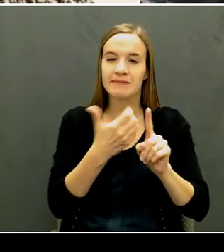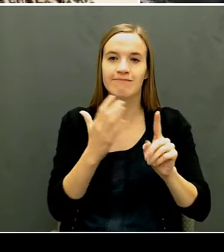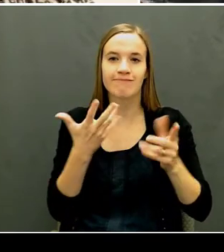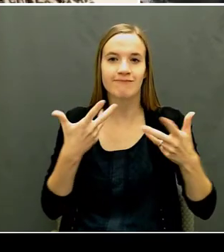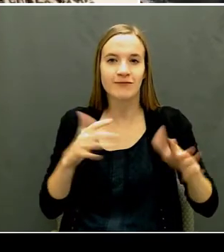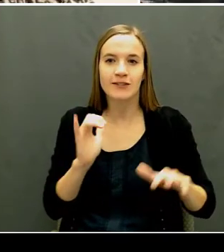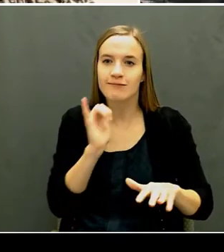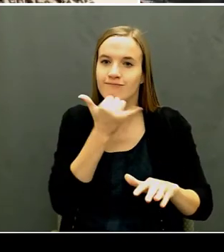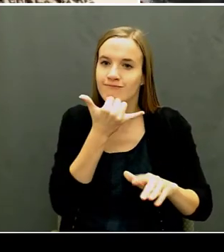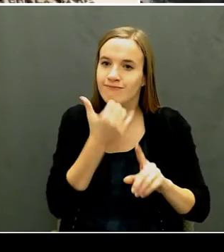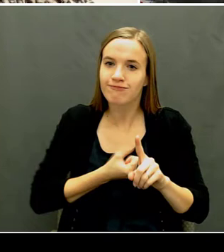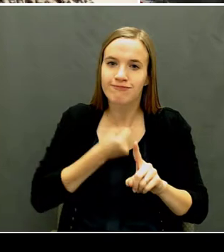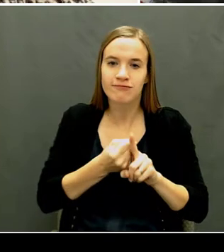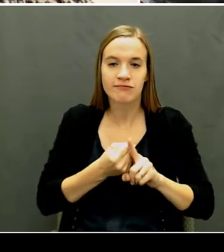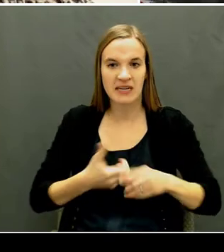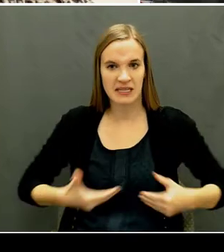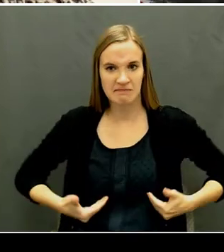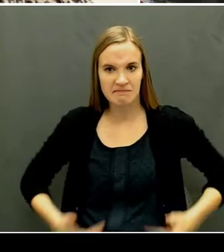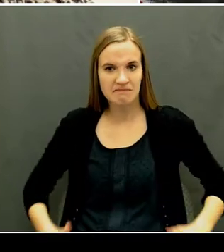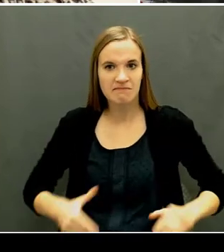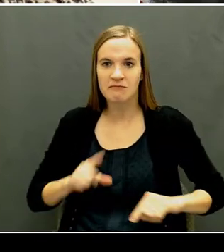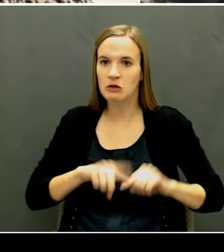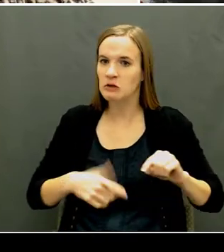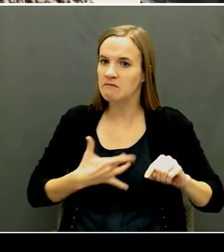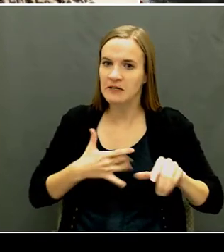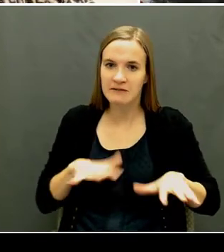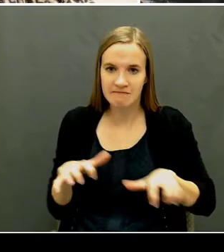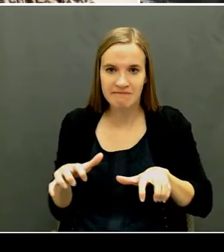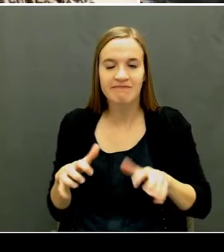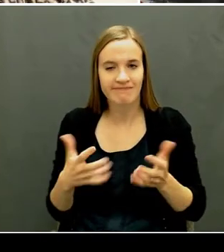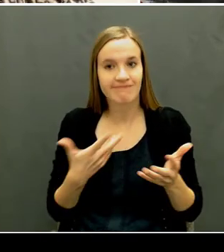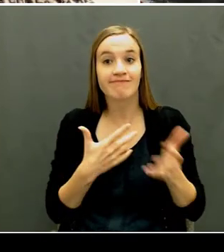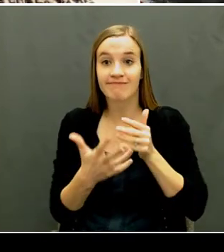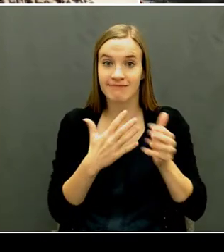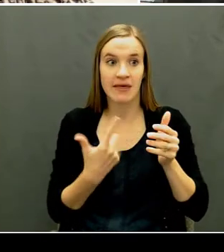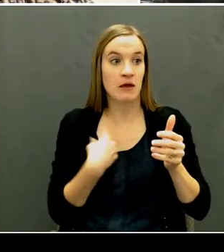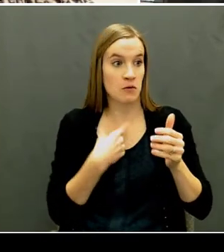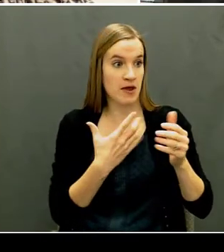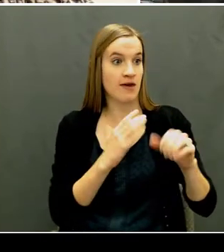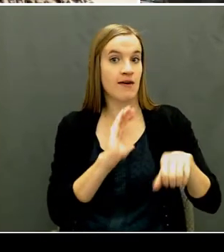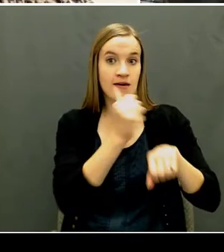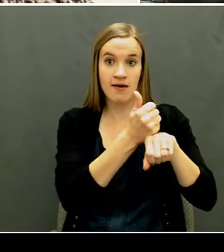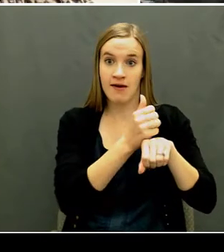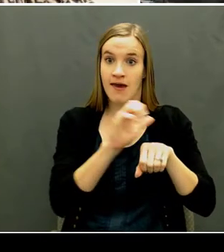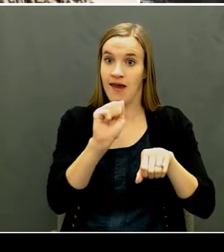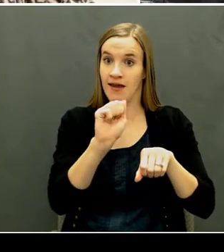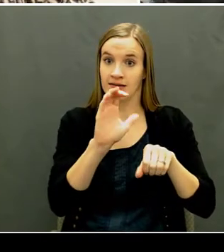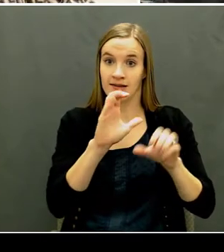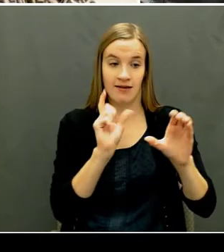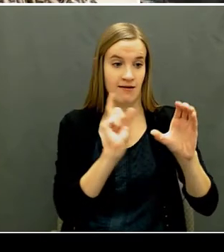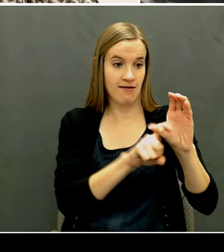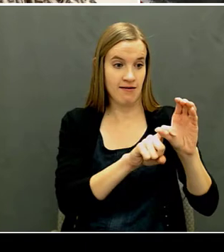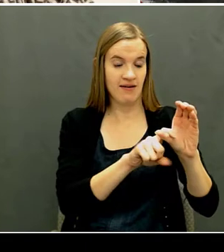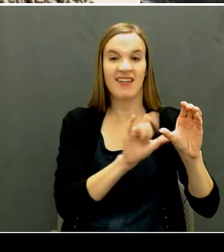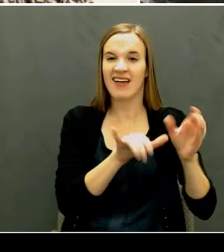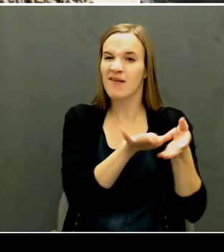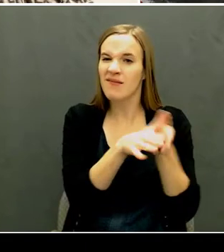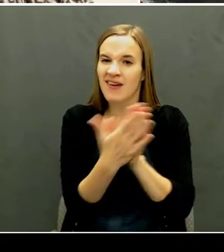that Center. And then that was kind of the path that got me where I am now. Mark Leeper: And then you moved out to Colorado,